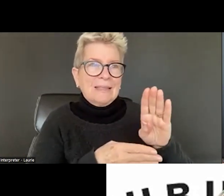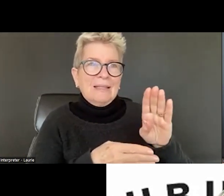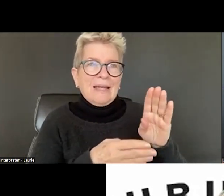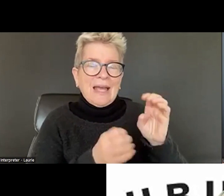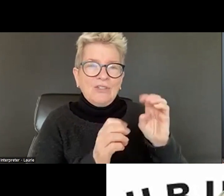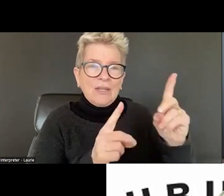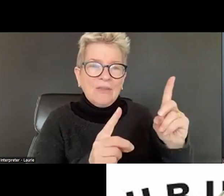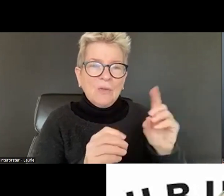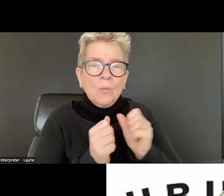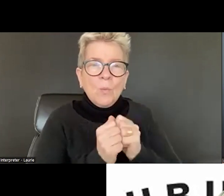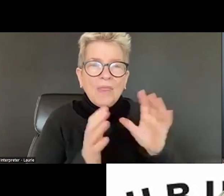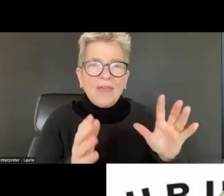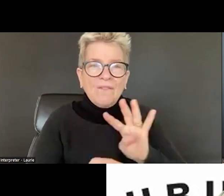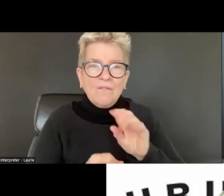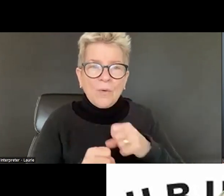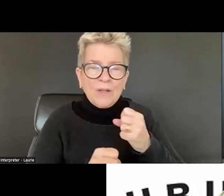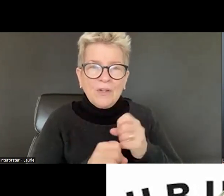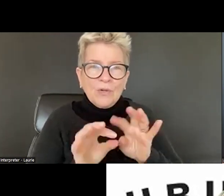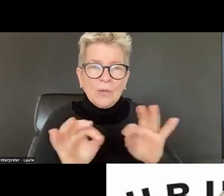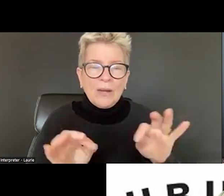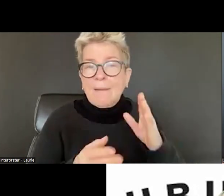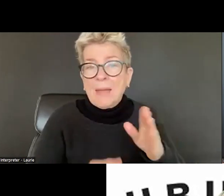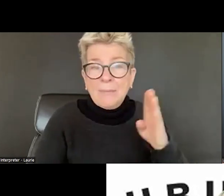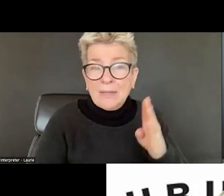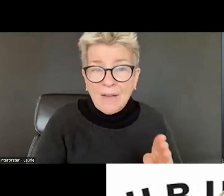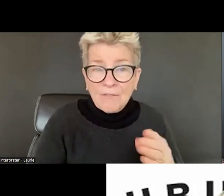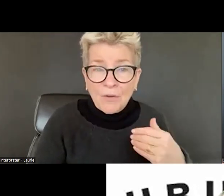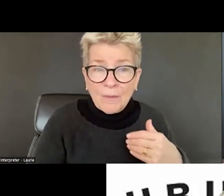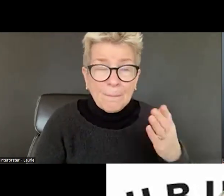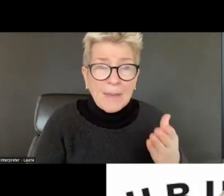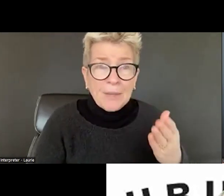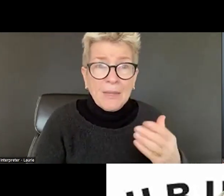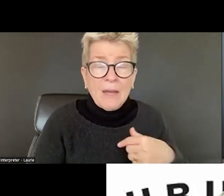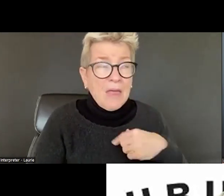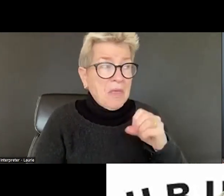four-year degree and he may never and that's okay with you and so when we talk to the kids I'm sorry